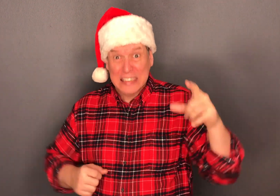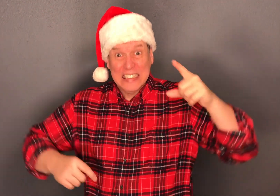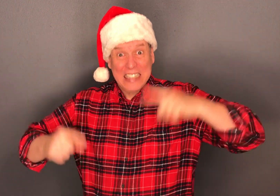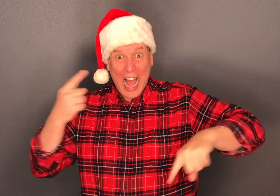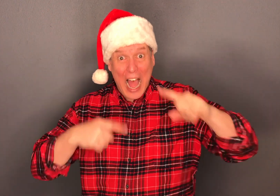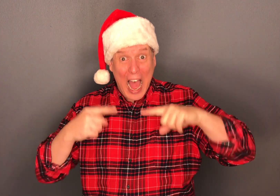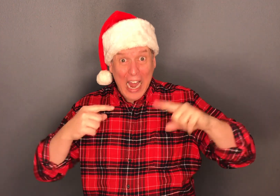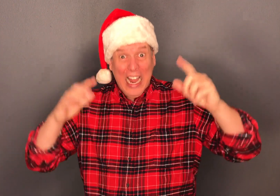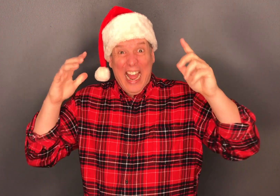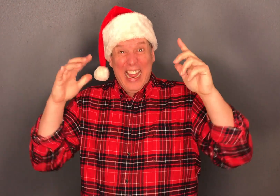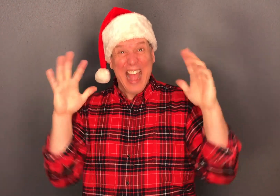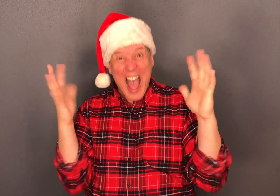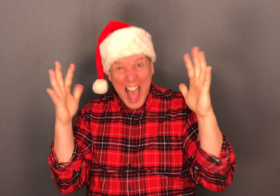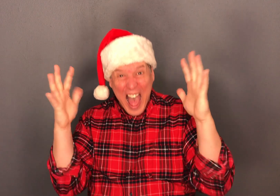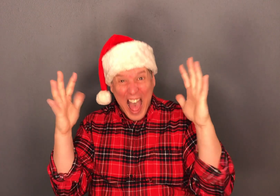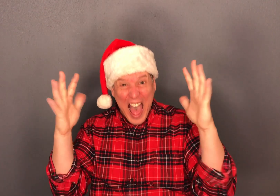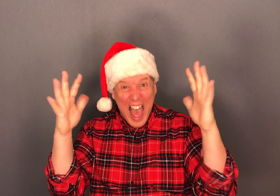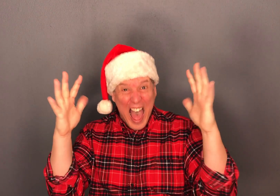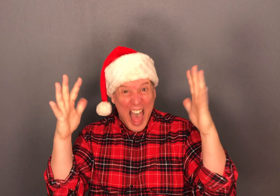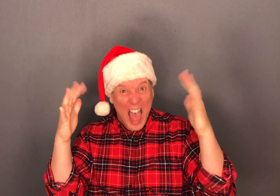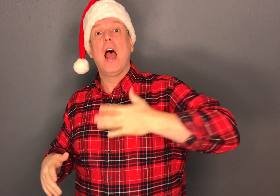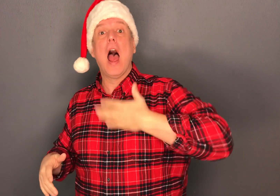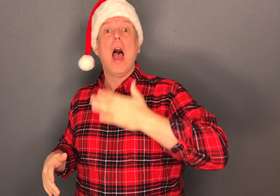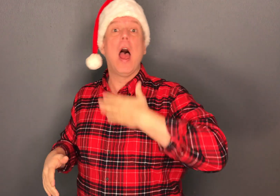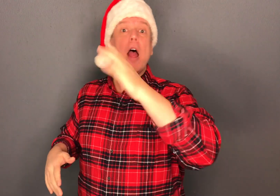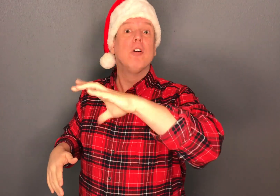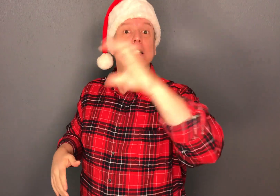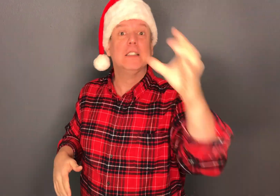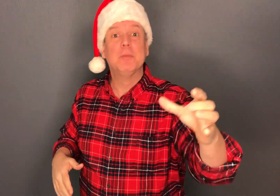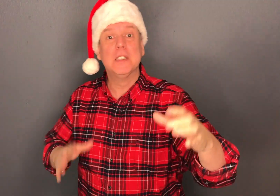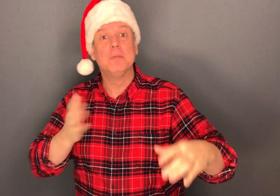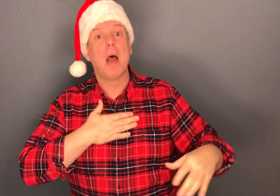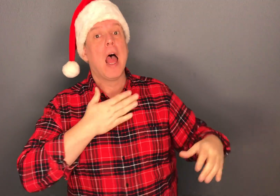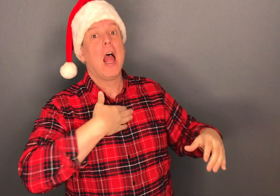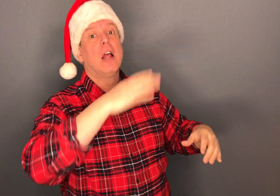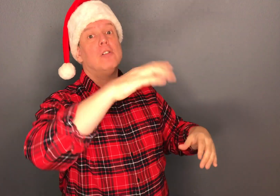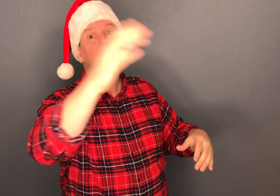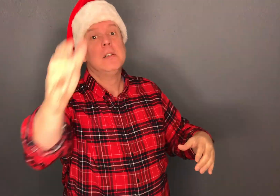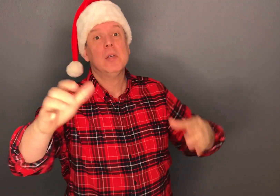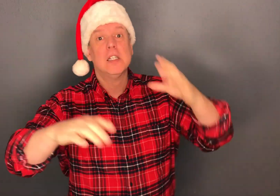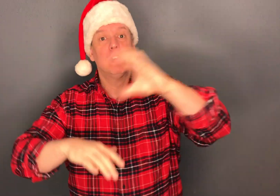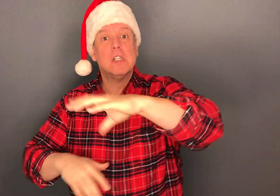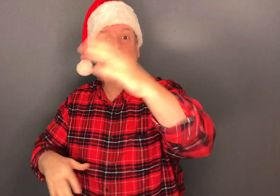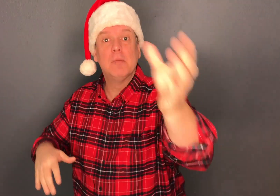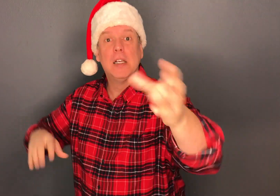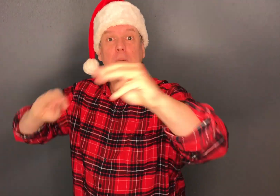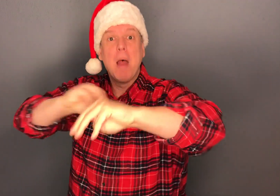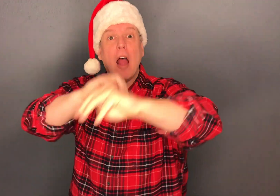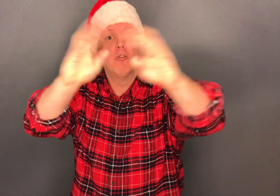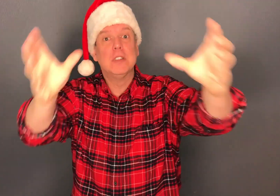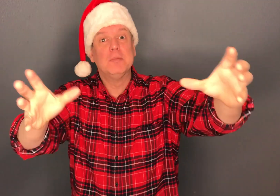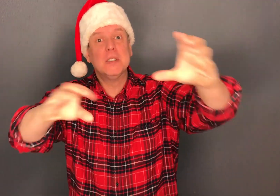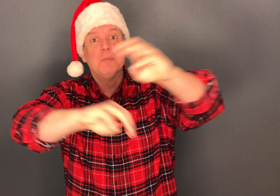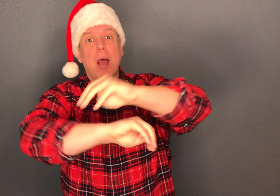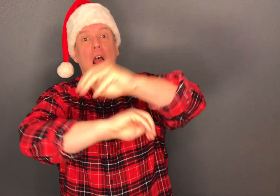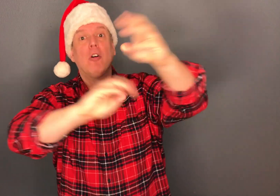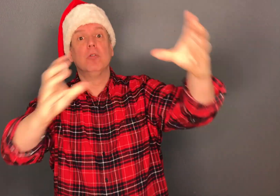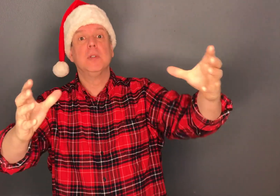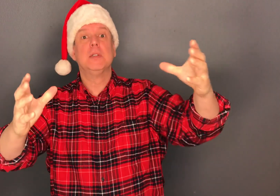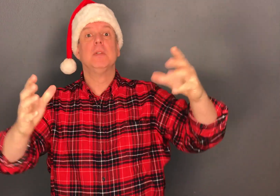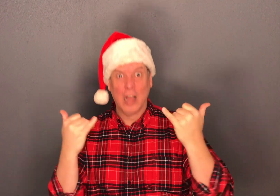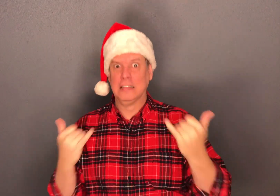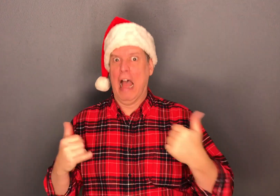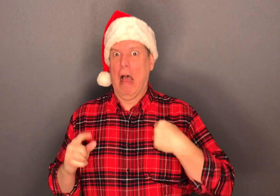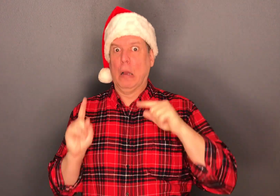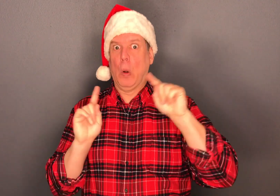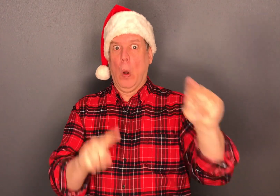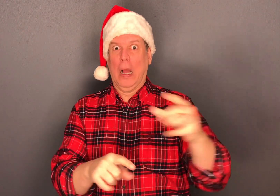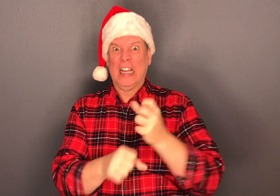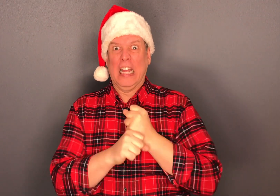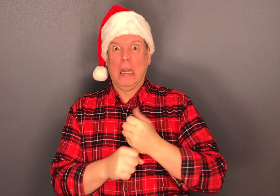signs yay Merry Christmas Merry Christmas Christmas Merry Christmas now